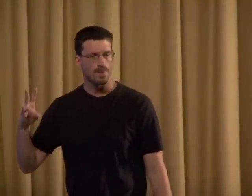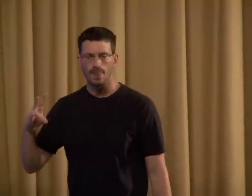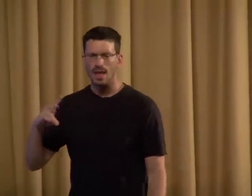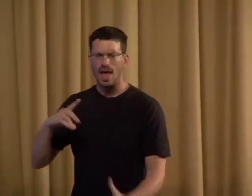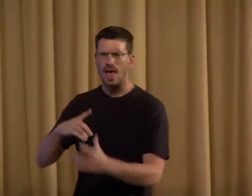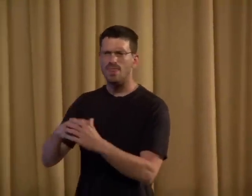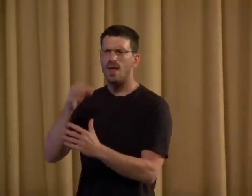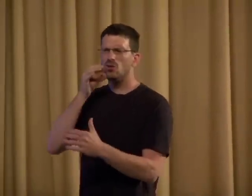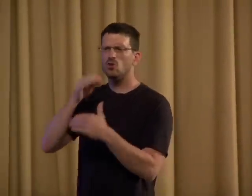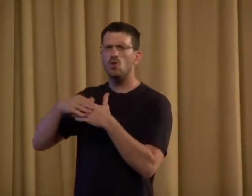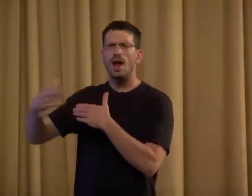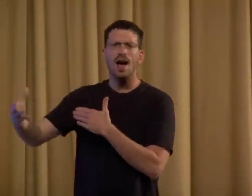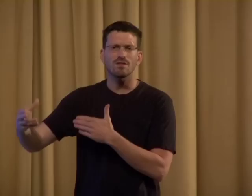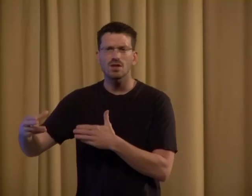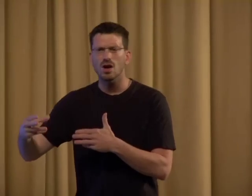He was blinded at seven. And shortly after that, Europe went crazy, World War II started, and Lusseyran was stuck in the middle of it.